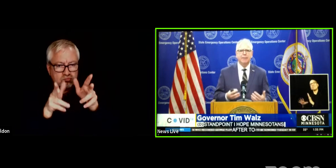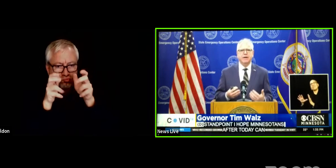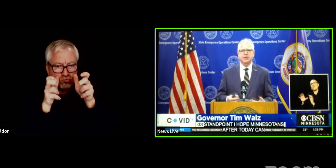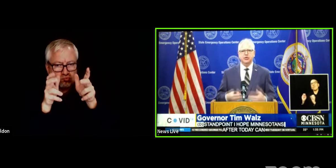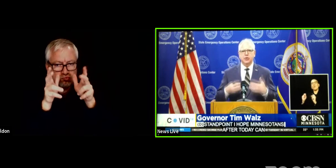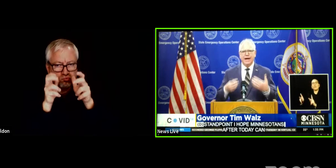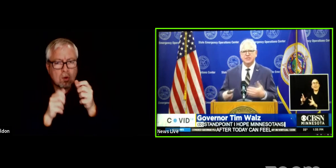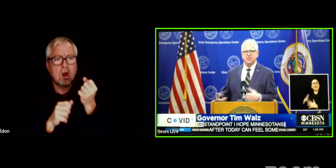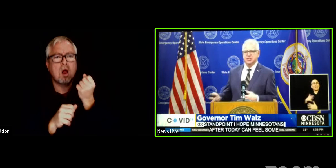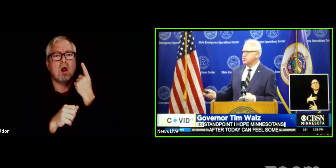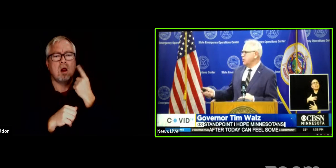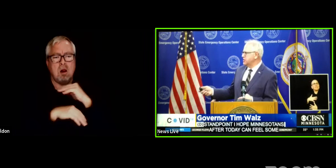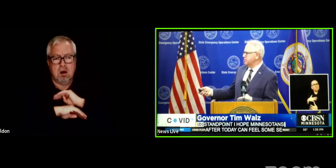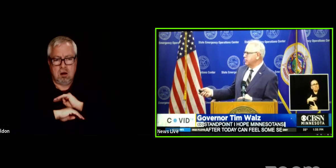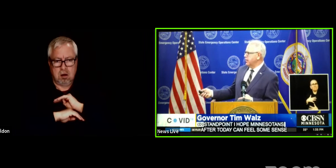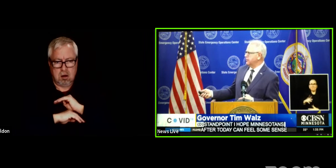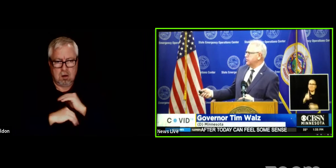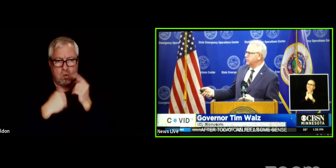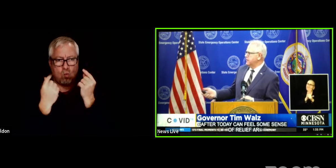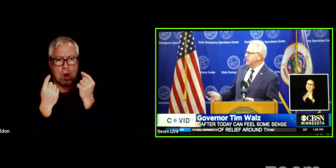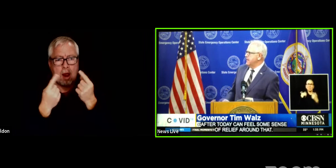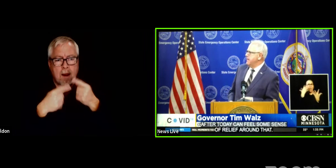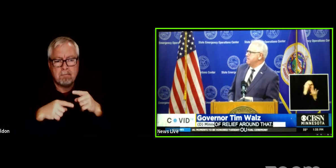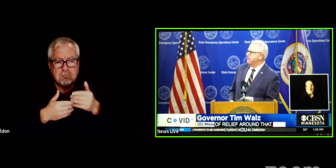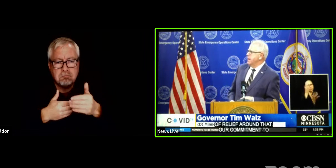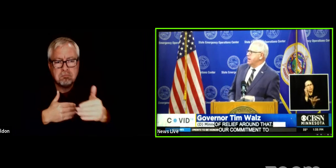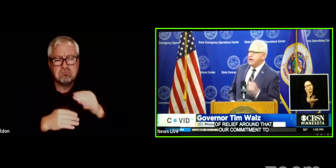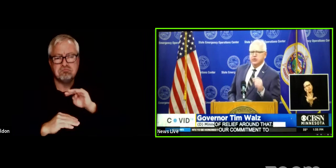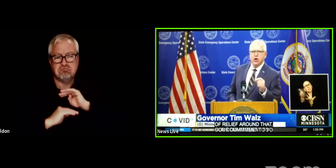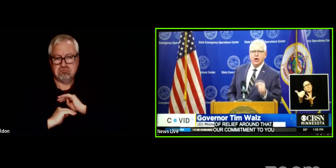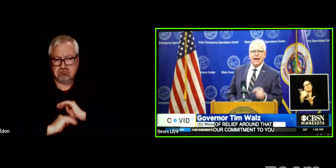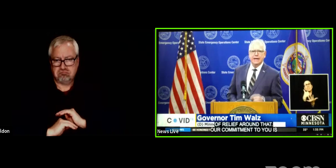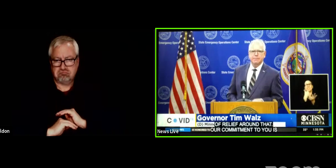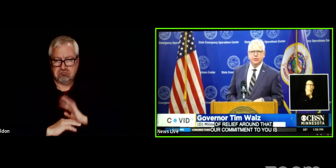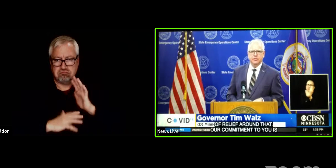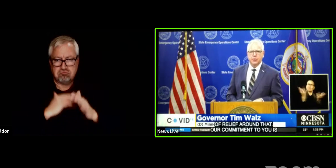UPDATE YOU AS THIS SITUATION PROGRESSES. HERE'S OUR GUIDING